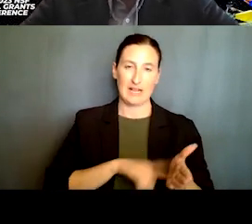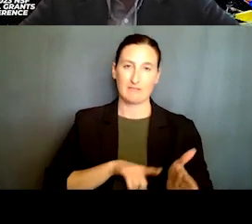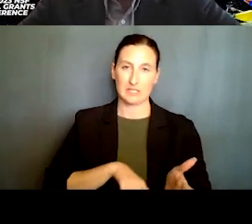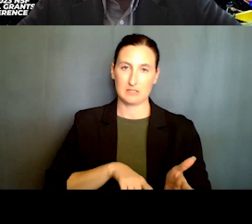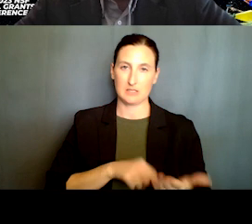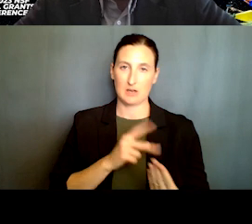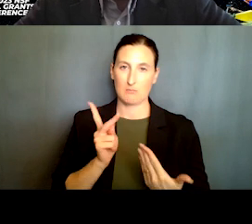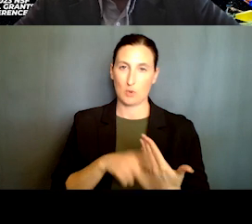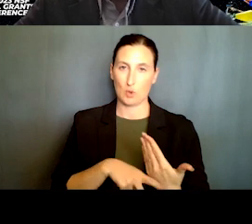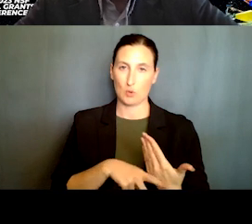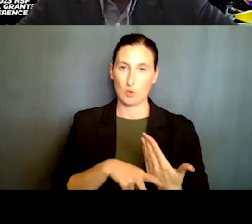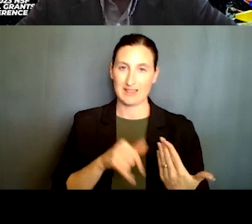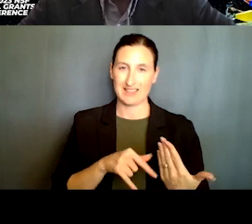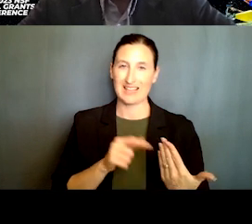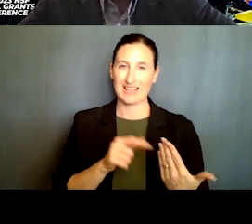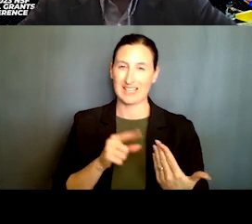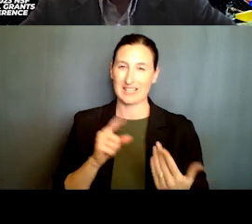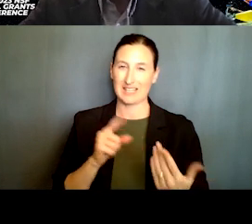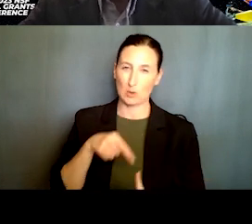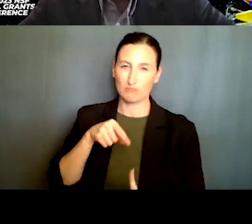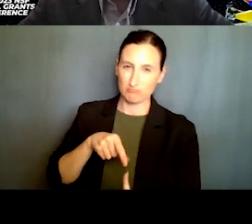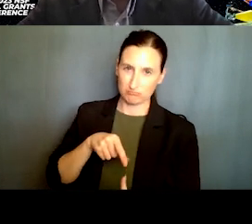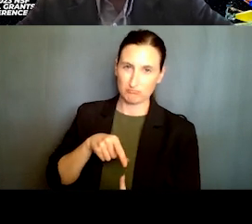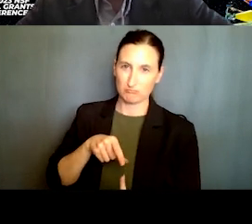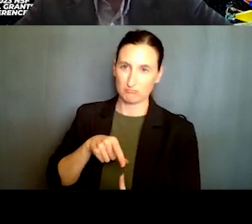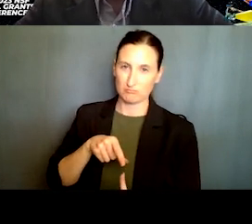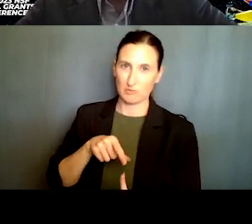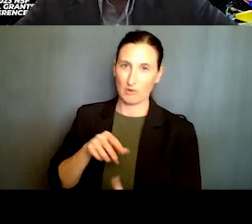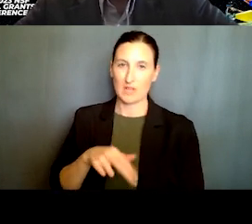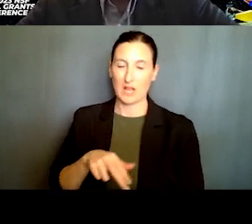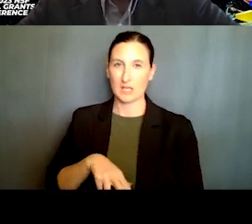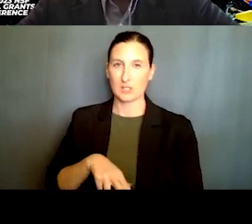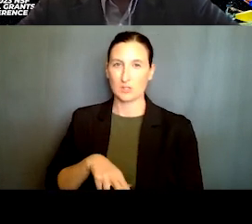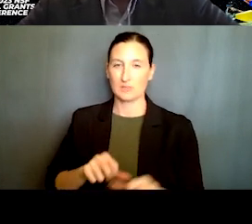Remember that the individual investigator programs are the core of National Science Foundation.